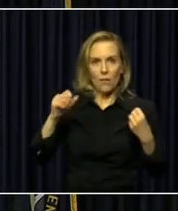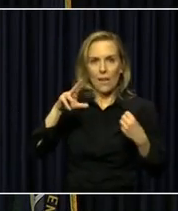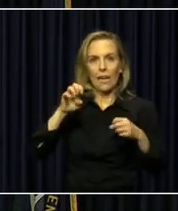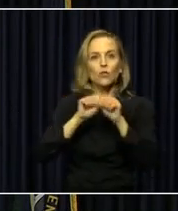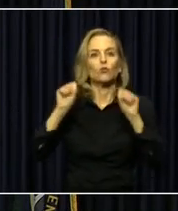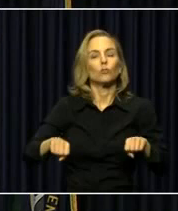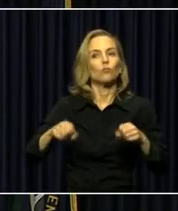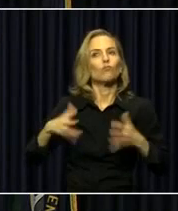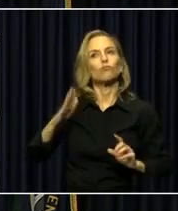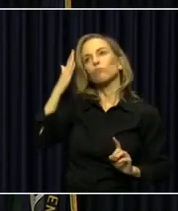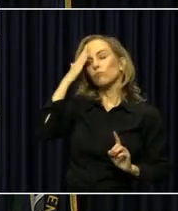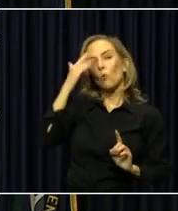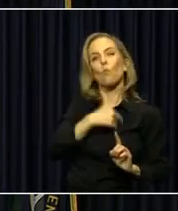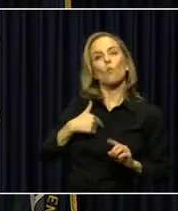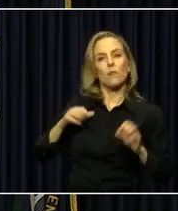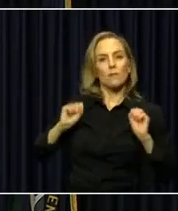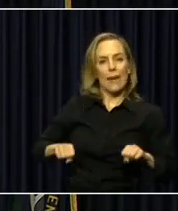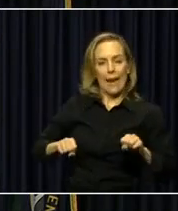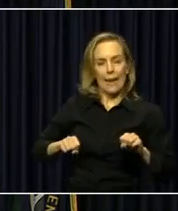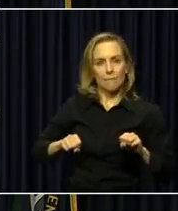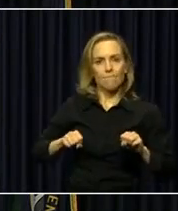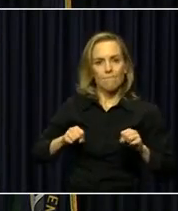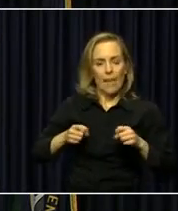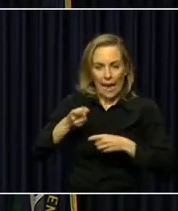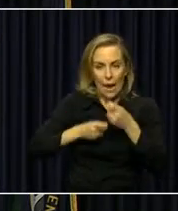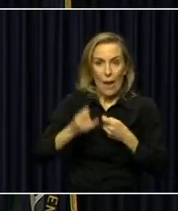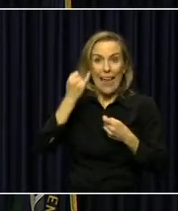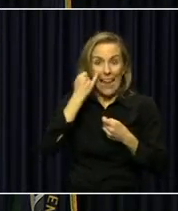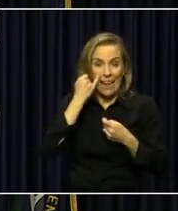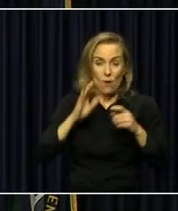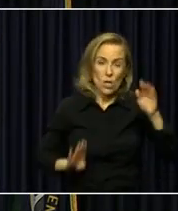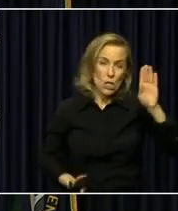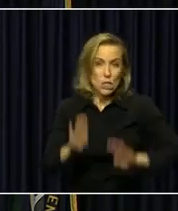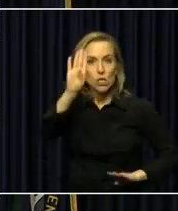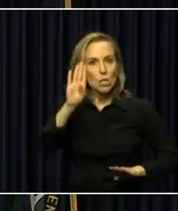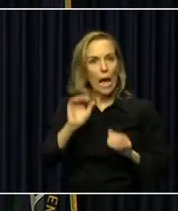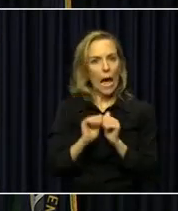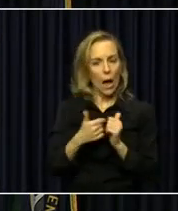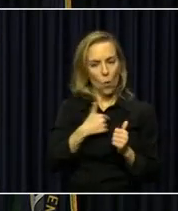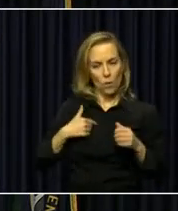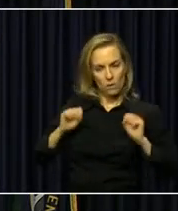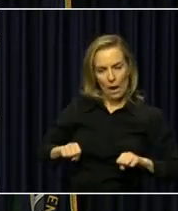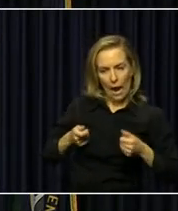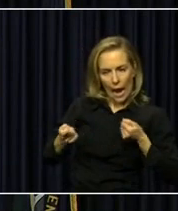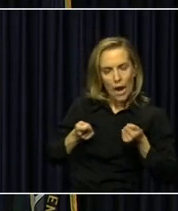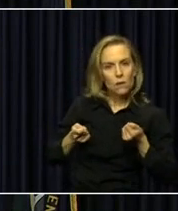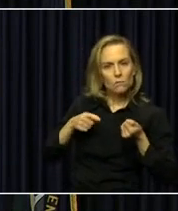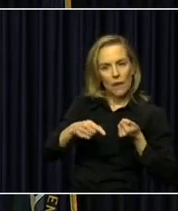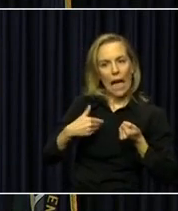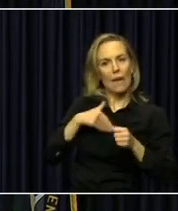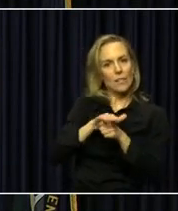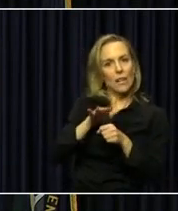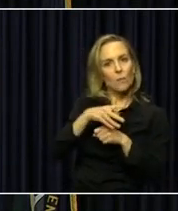MUCH. I KNOW THE FAYETTE COUNTY SHERIFF IS DISTRIBUTING THEM AND MANY OTHERS BECAUSE GREEN IS THE